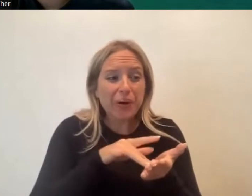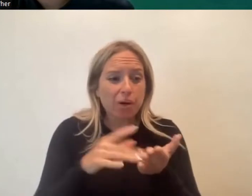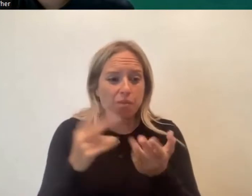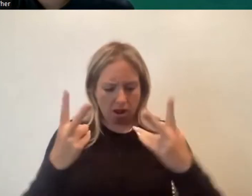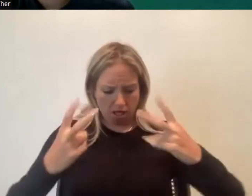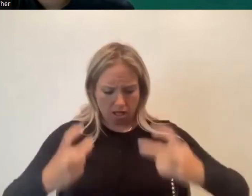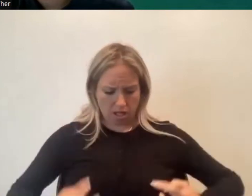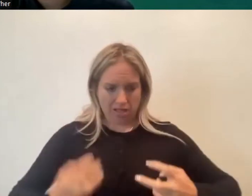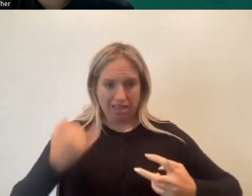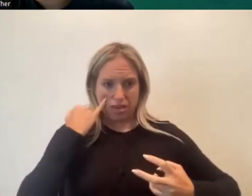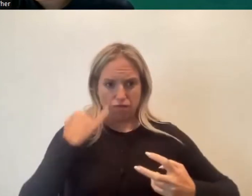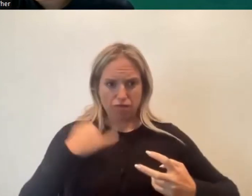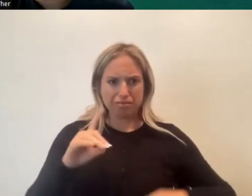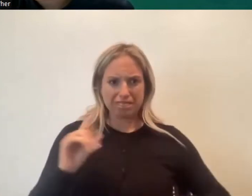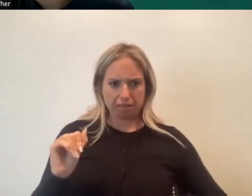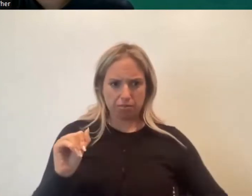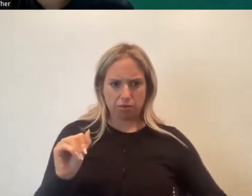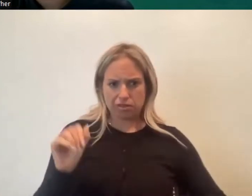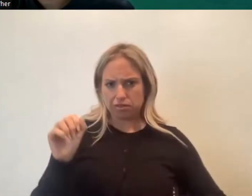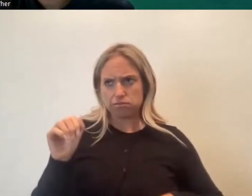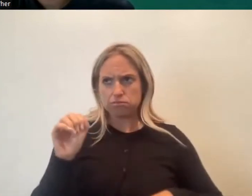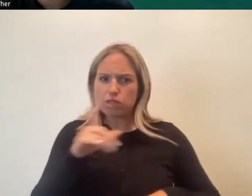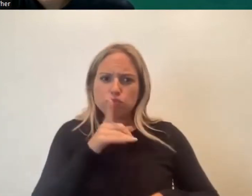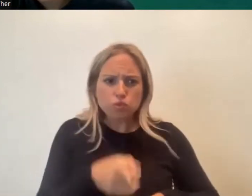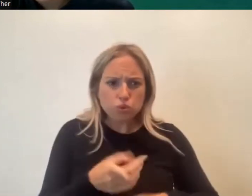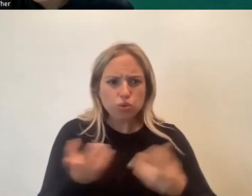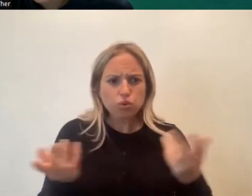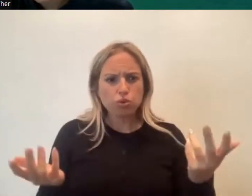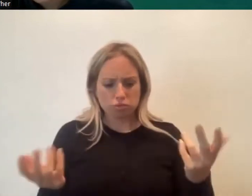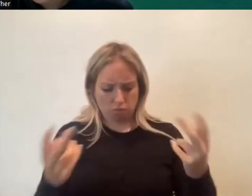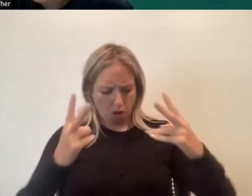disabled per their definition. Is that true, they look at other things?